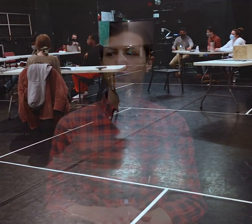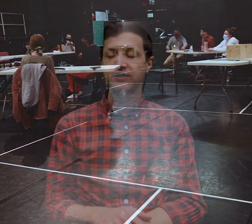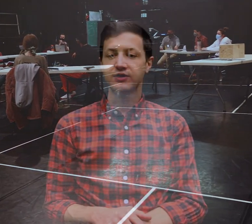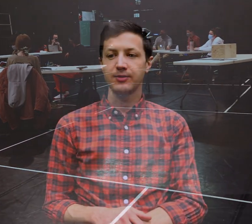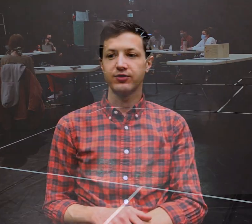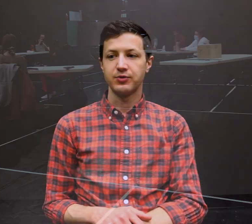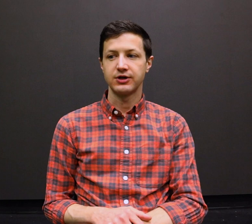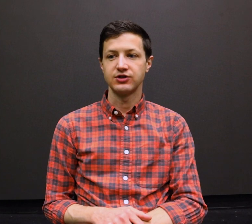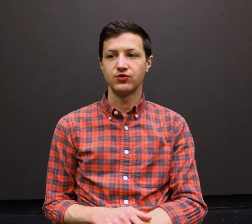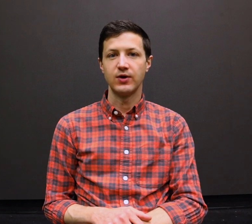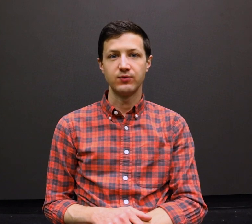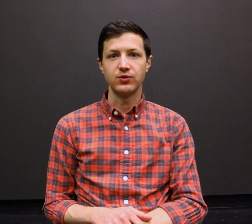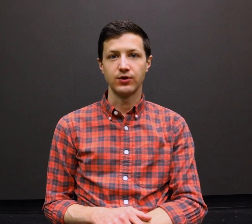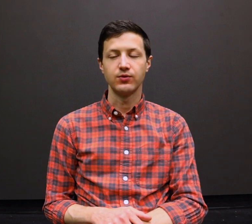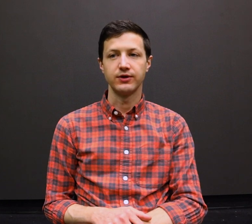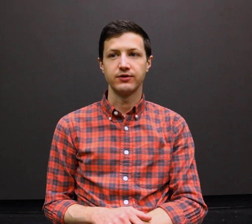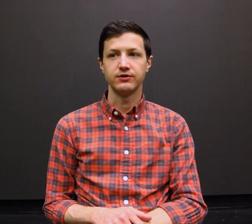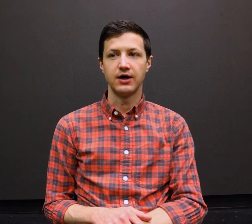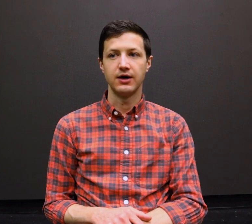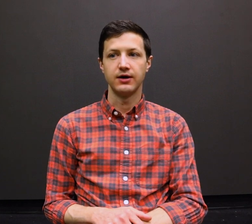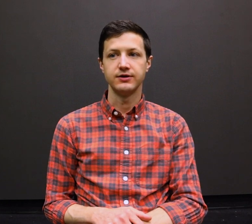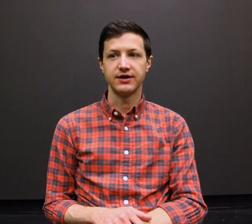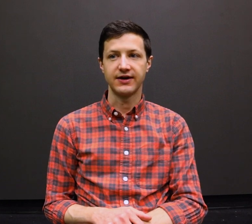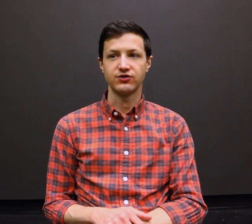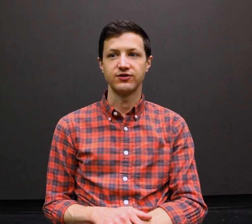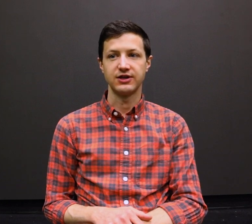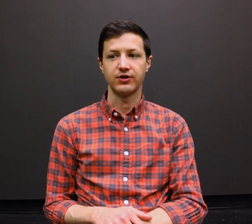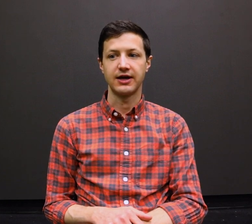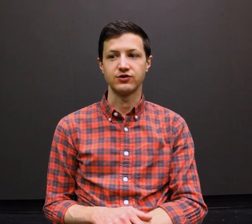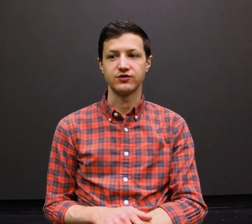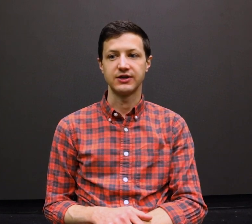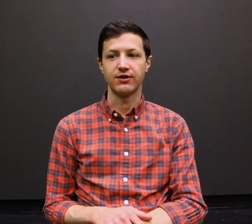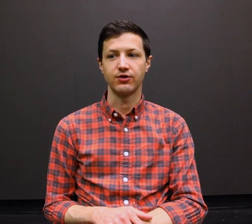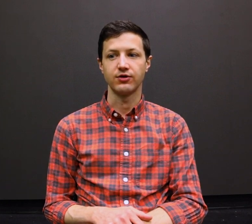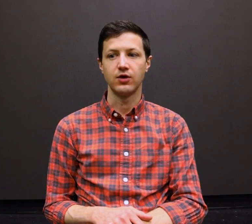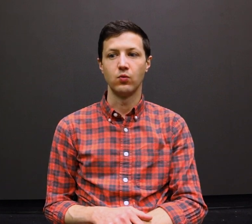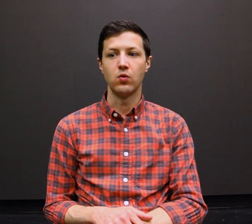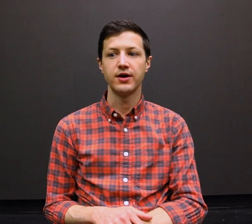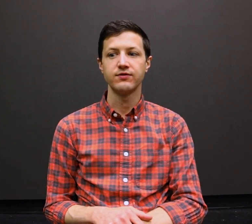For these collaborative productions when we work with Deaf actors and hearing actors together,